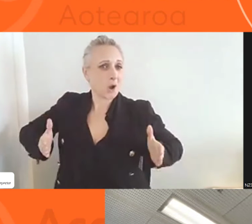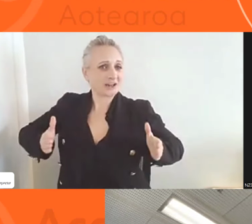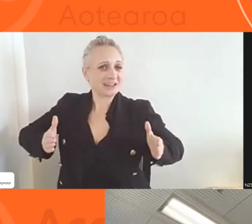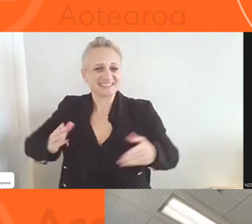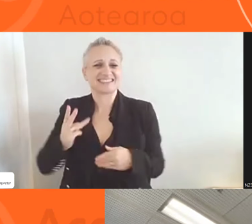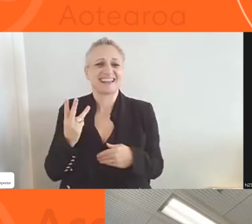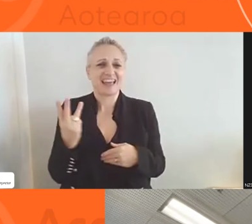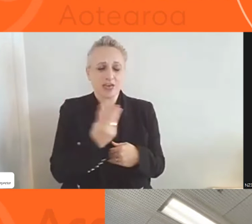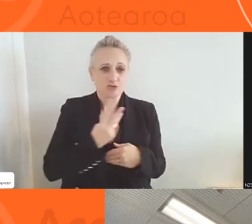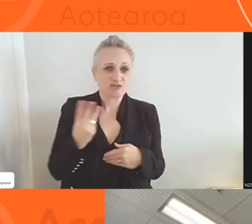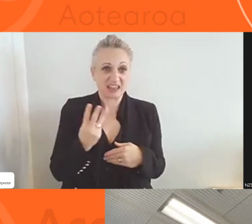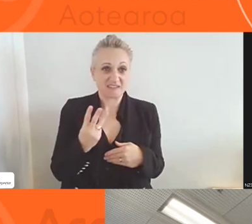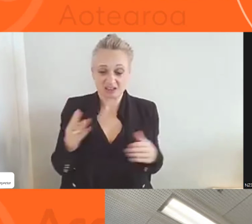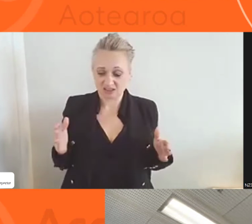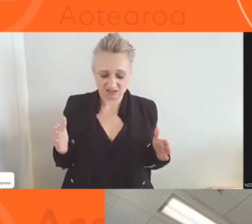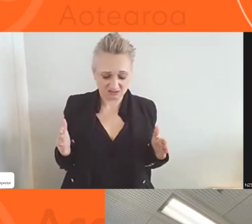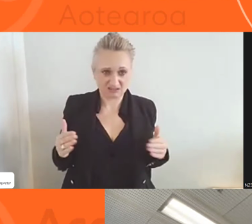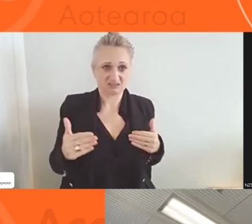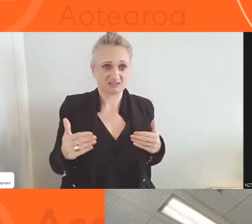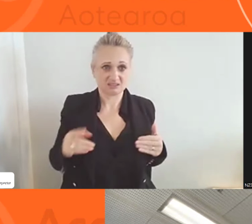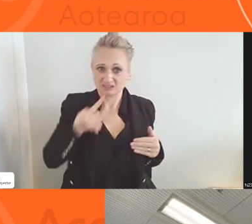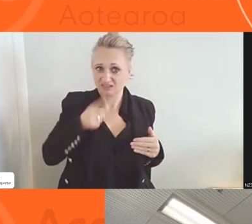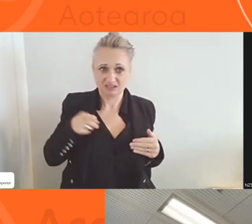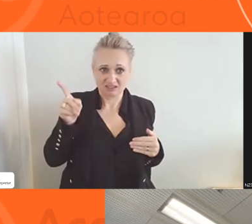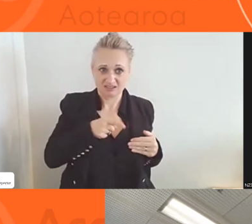the kitchen wasn't designed for the actual individual to cook for